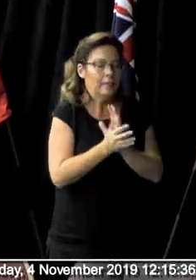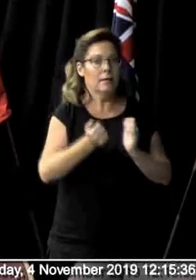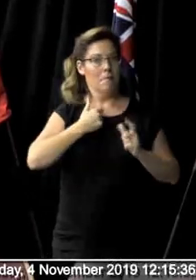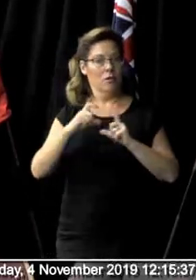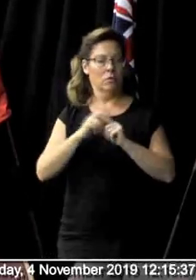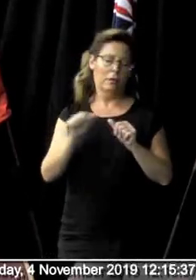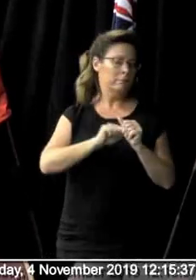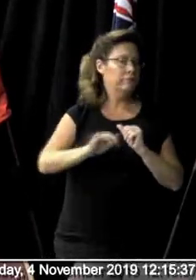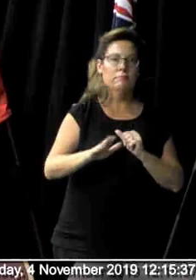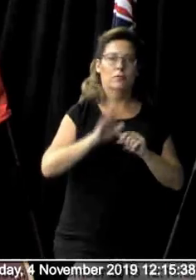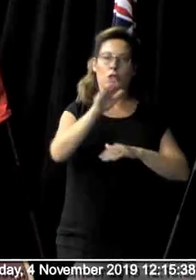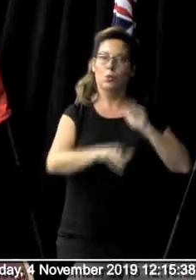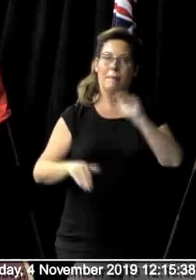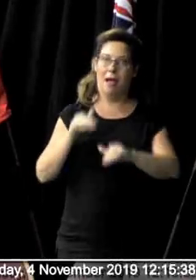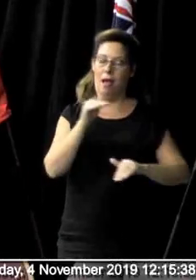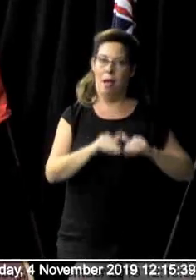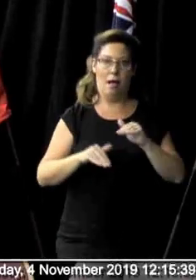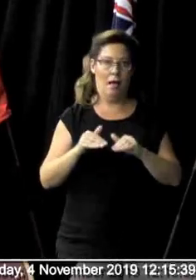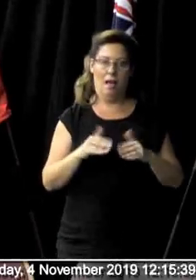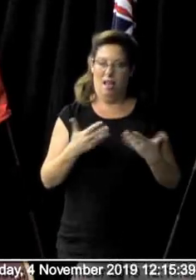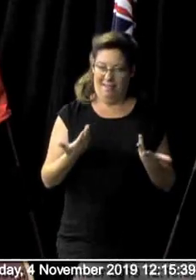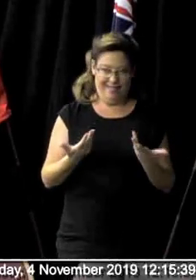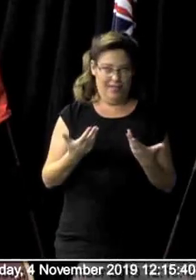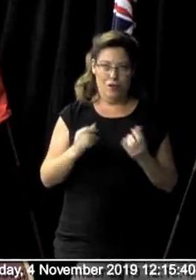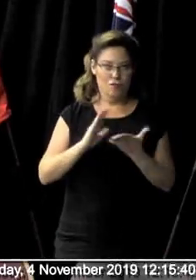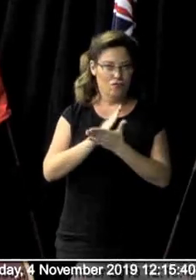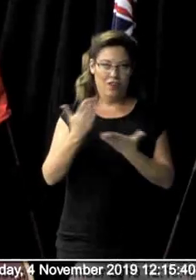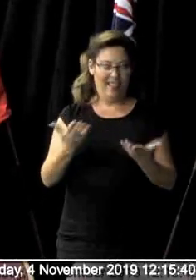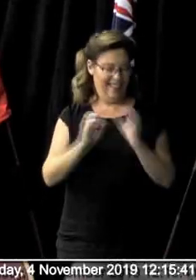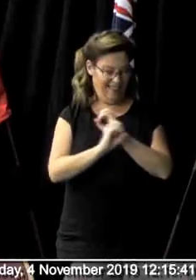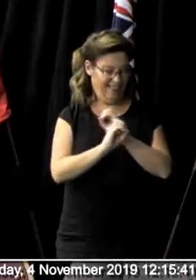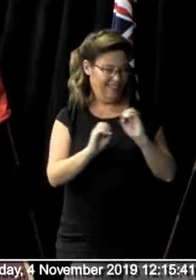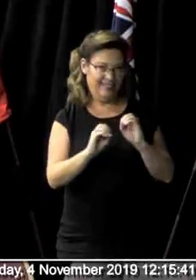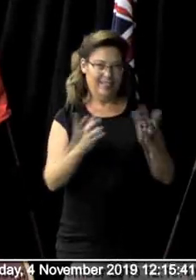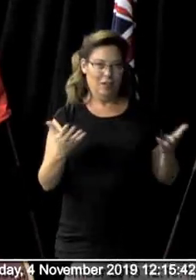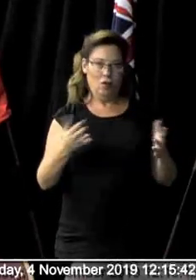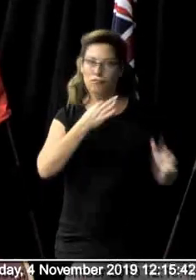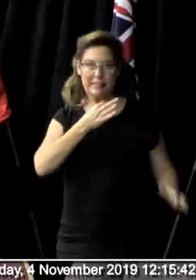She is not in any way a risk at swimming.